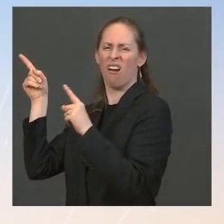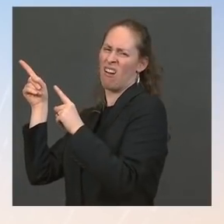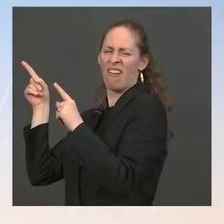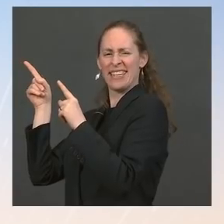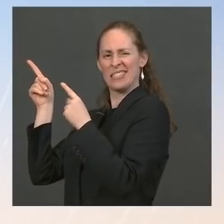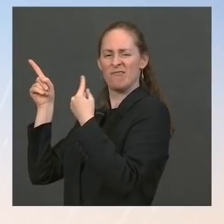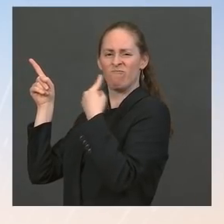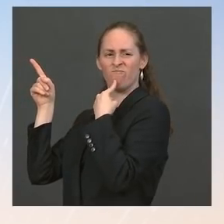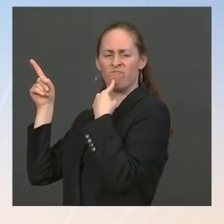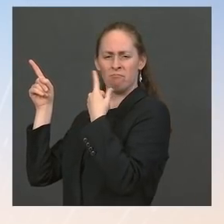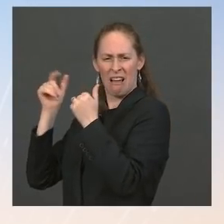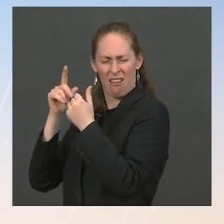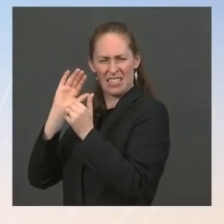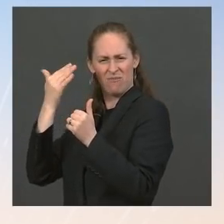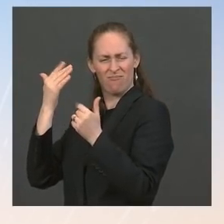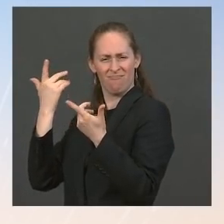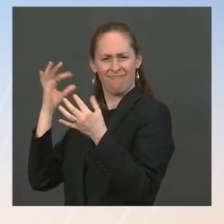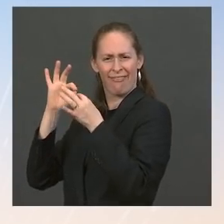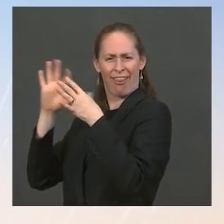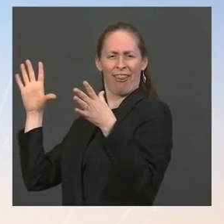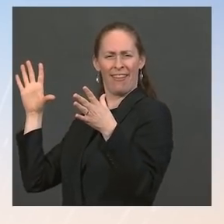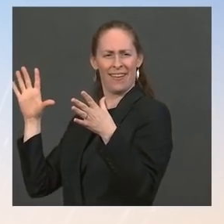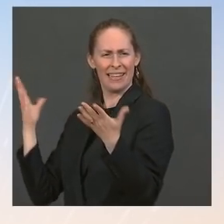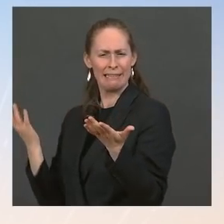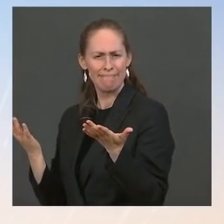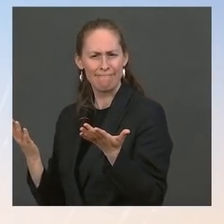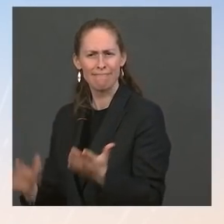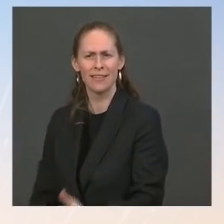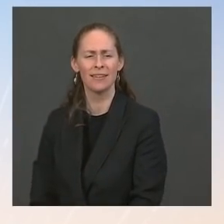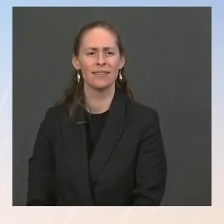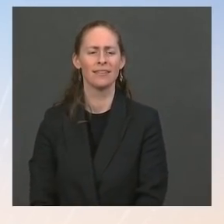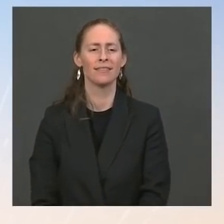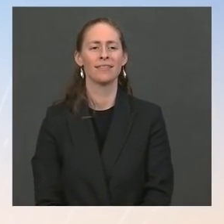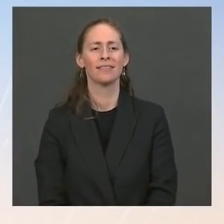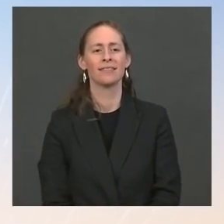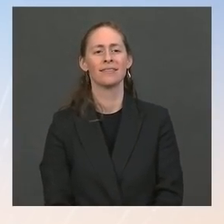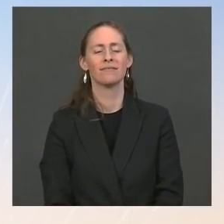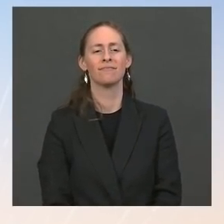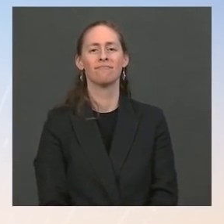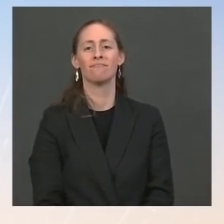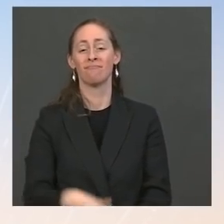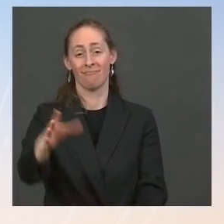Ms. Psaki: Well, what we see this as is an opportunity, because we know that the President's agenda